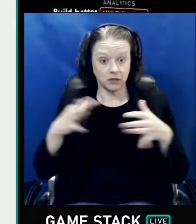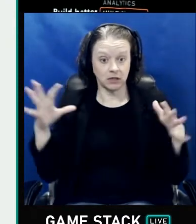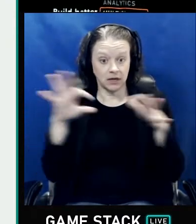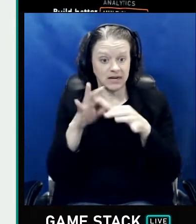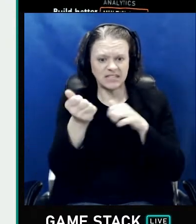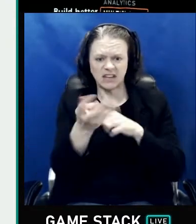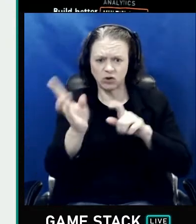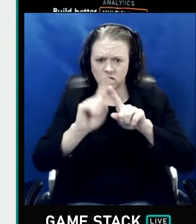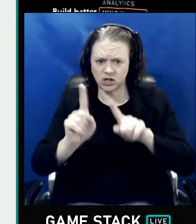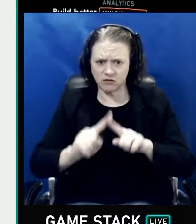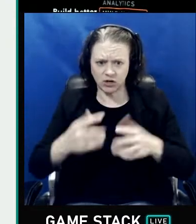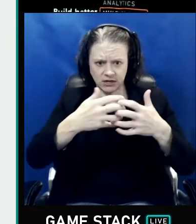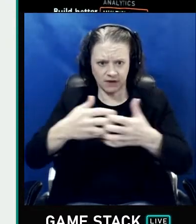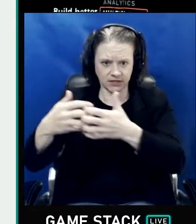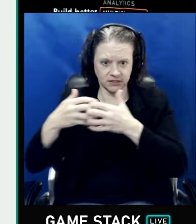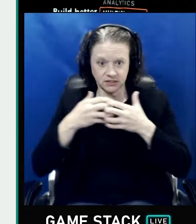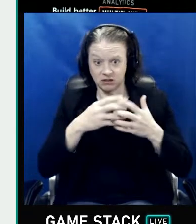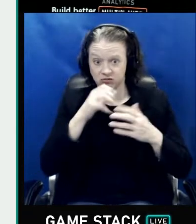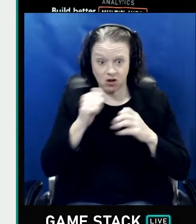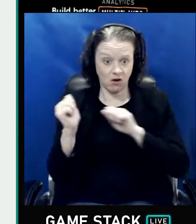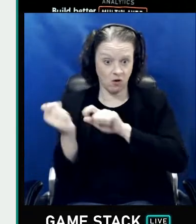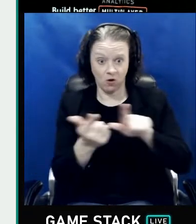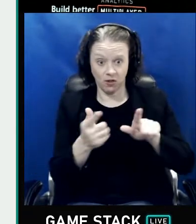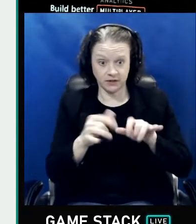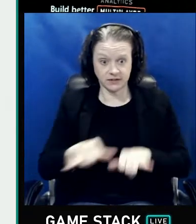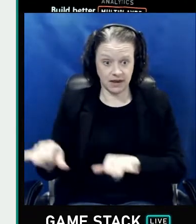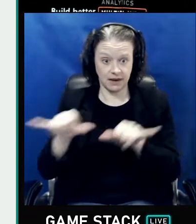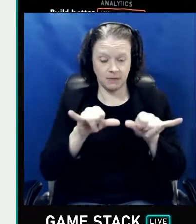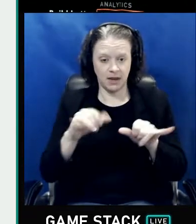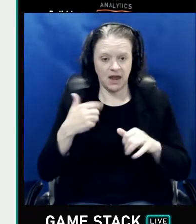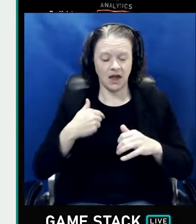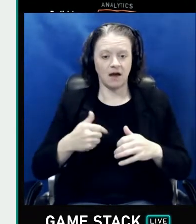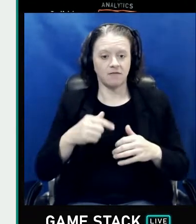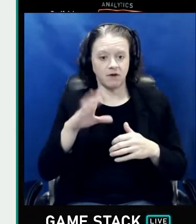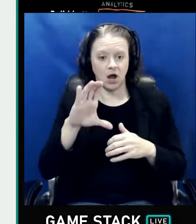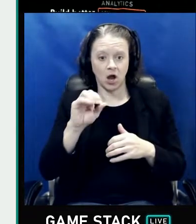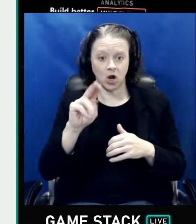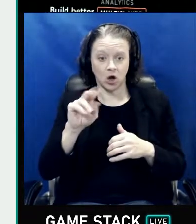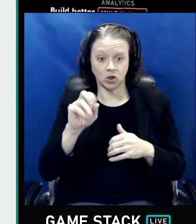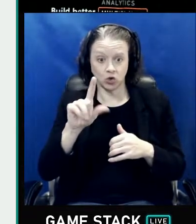are various. They're not all the same. We have consoles, we have PCs and we have mobile devices.